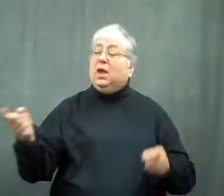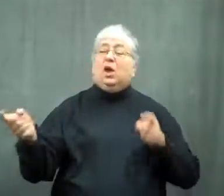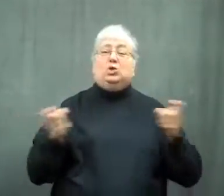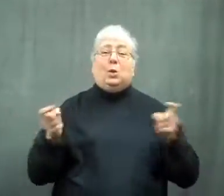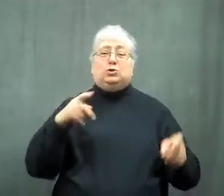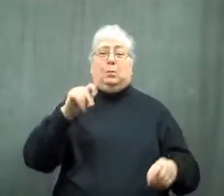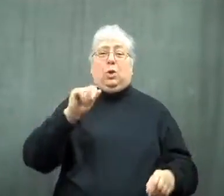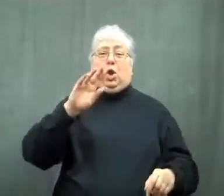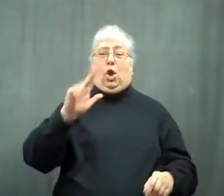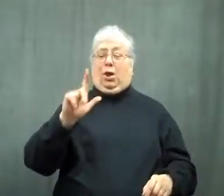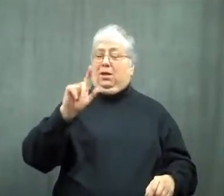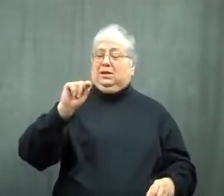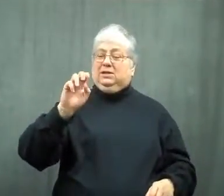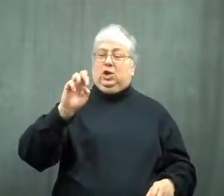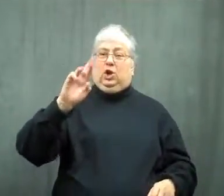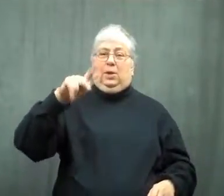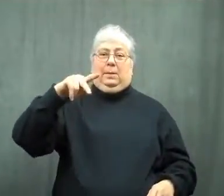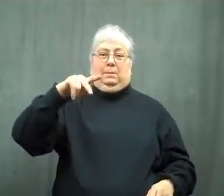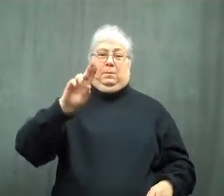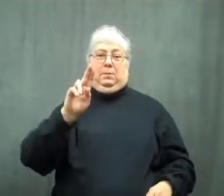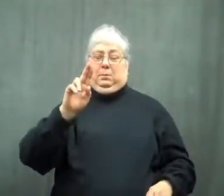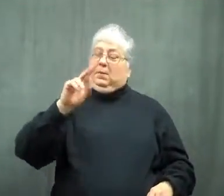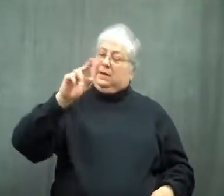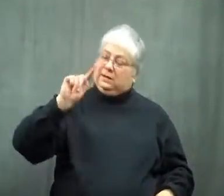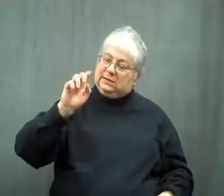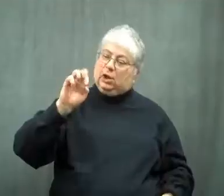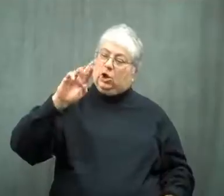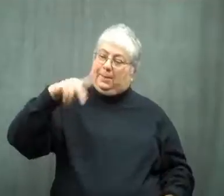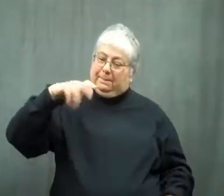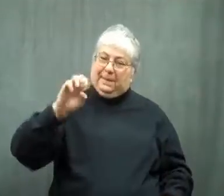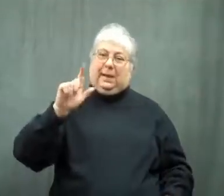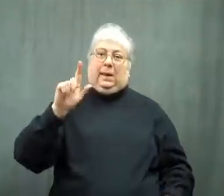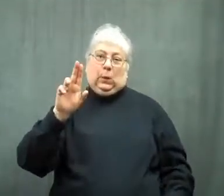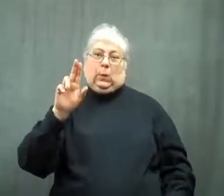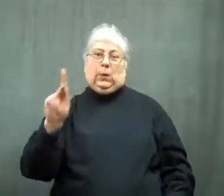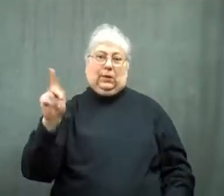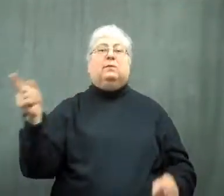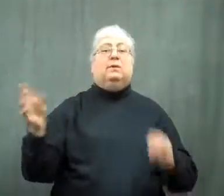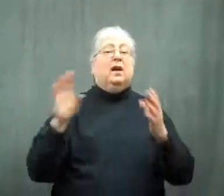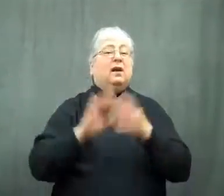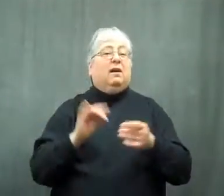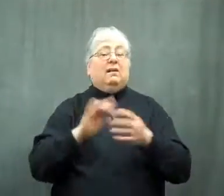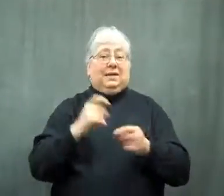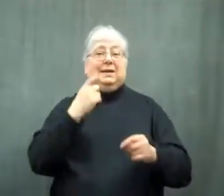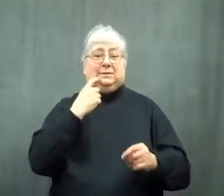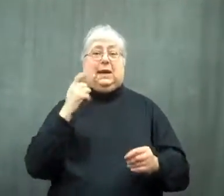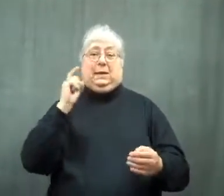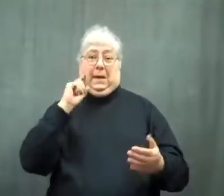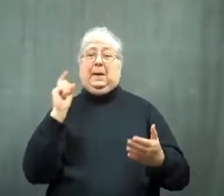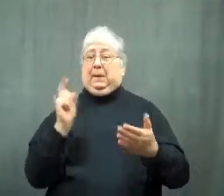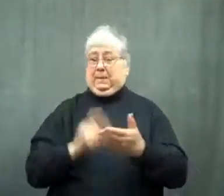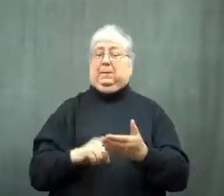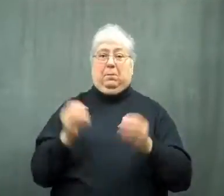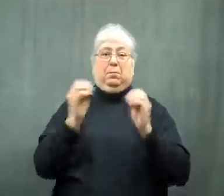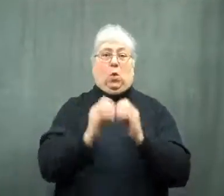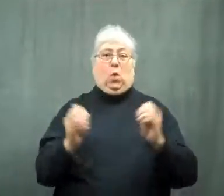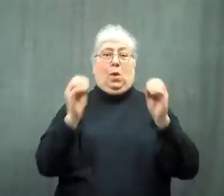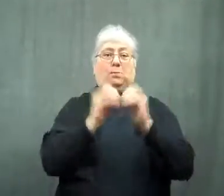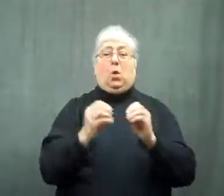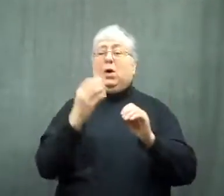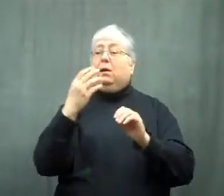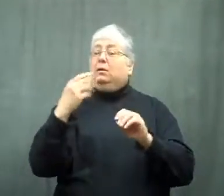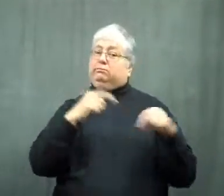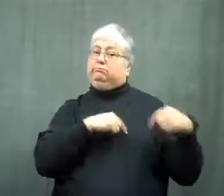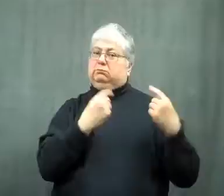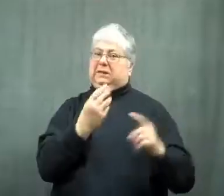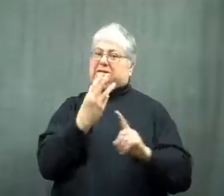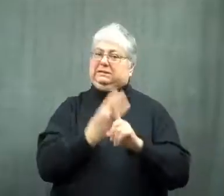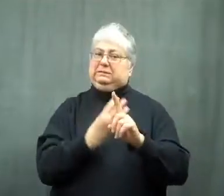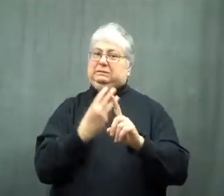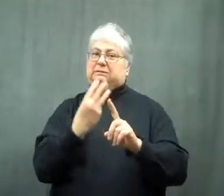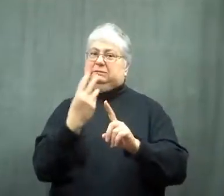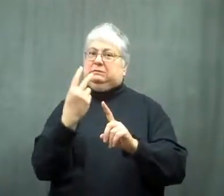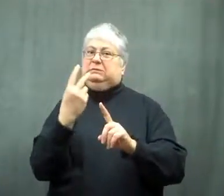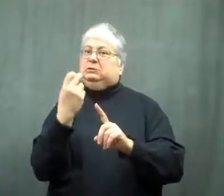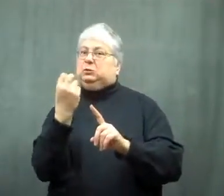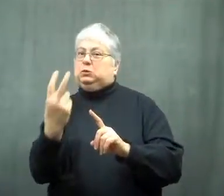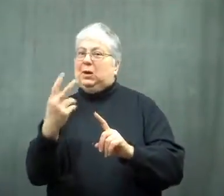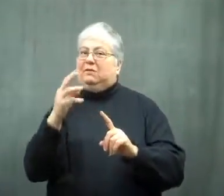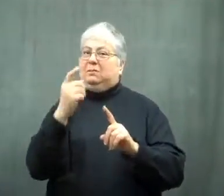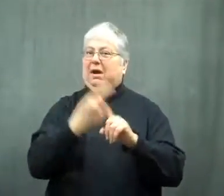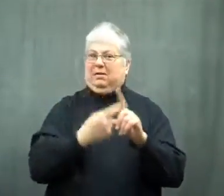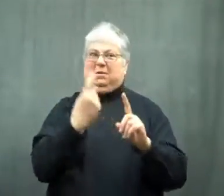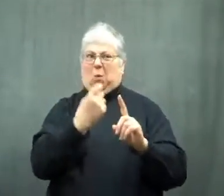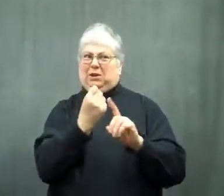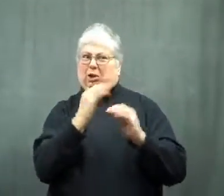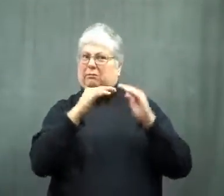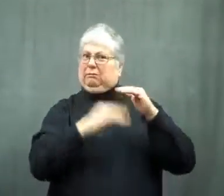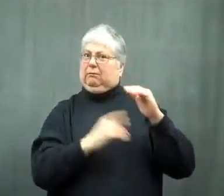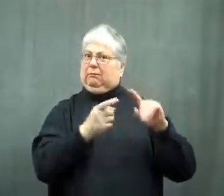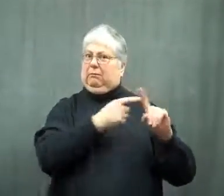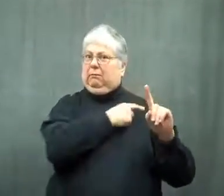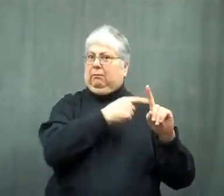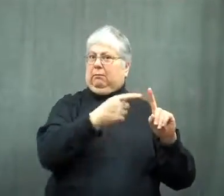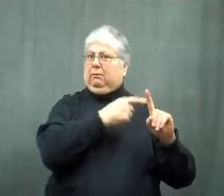The director, Paul Terpeluk, said that in the past 6 to 12 months, there have been more